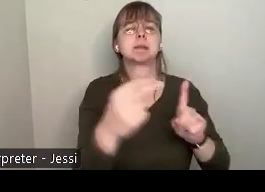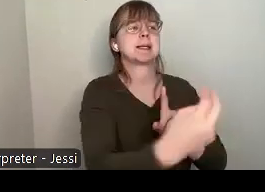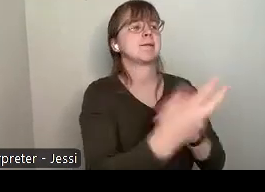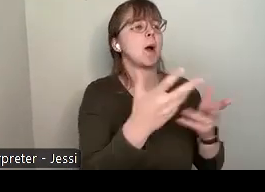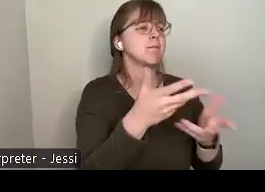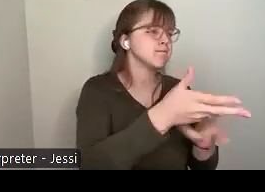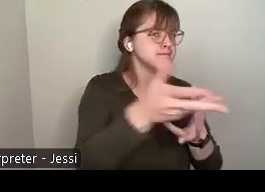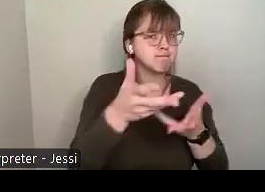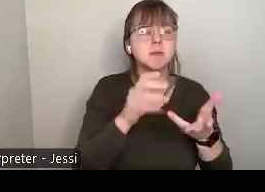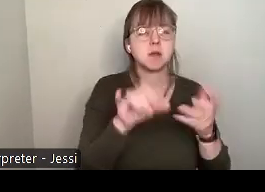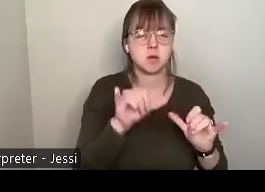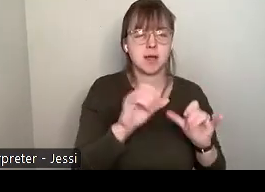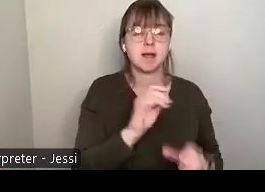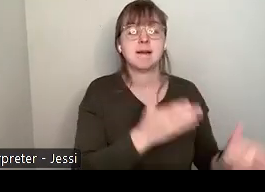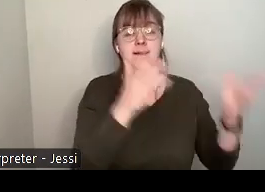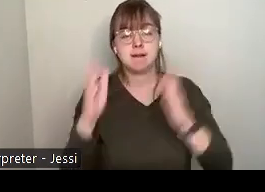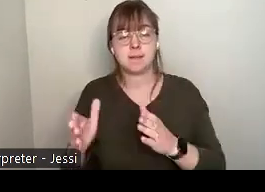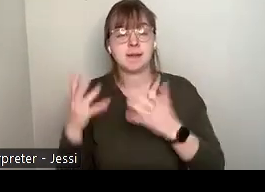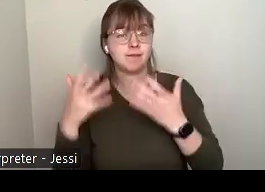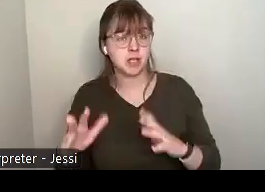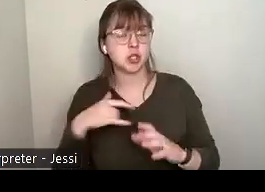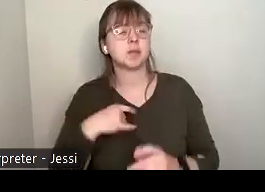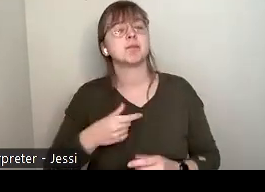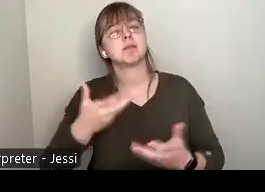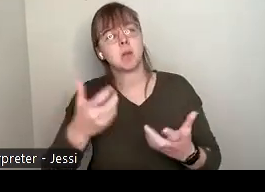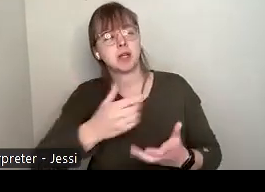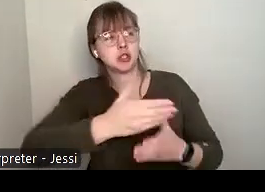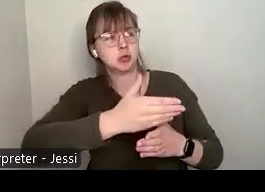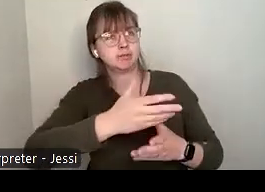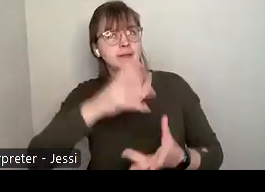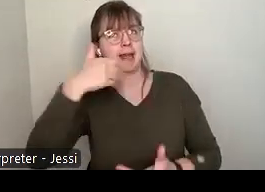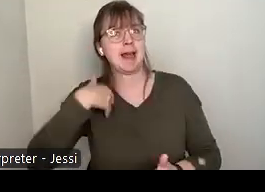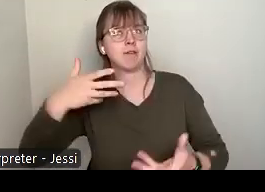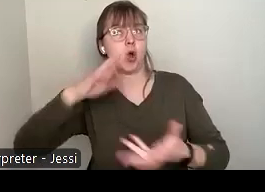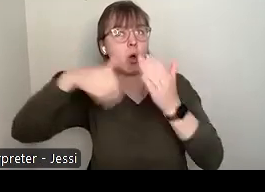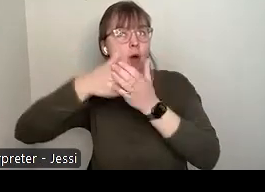back to start to build a mutual understanding of the child's Behavior with this team in this